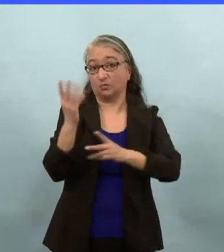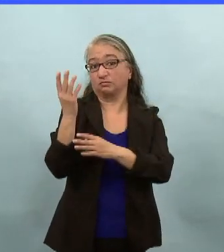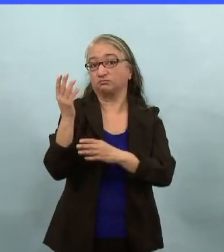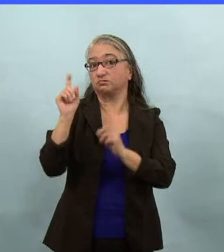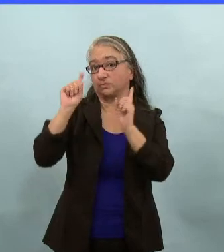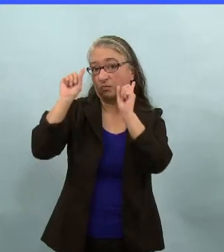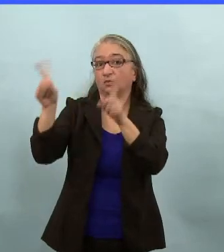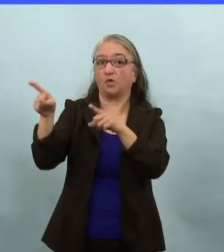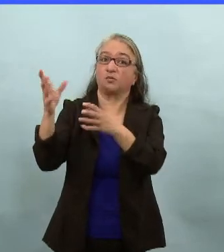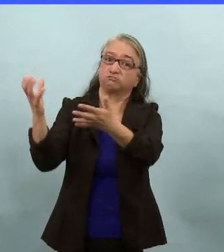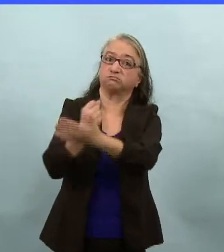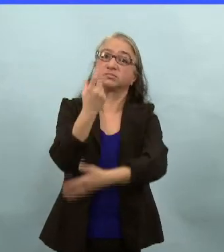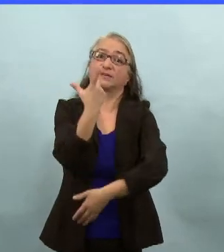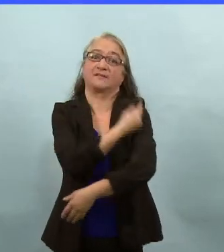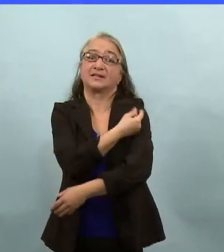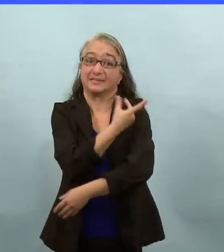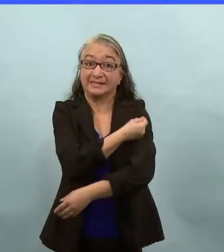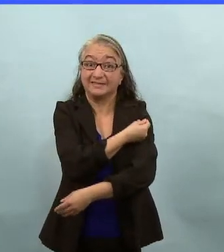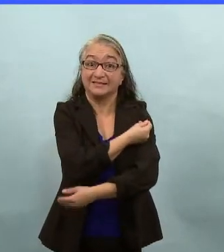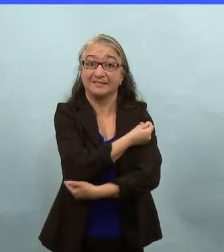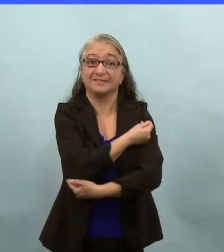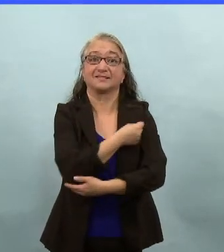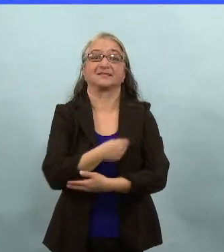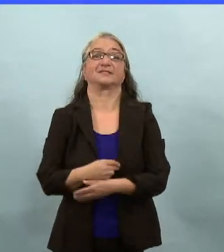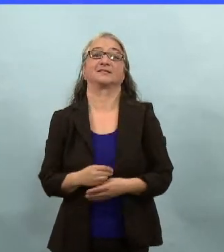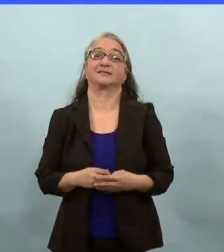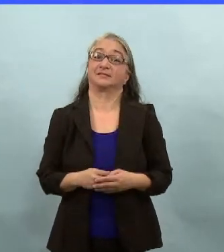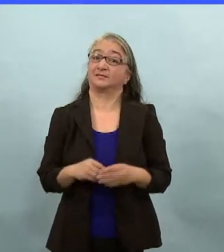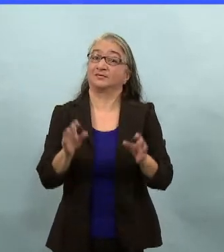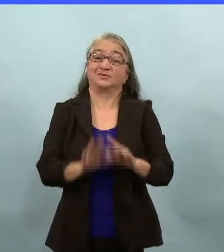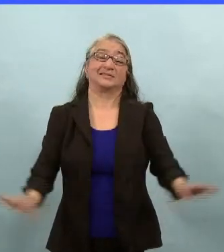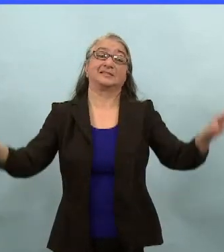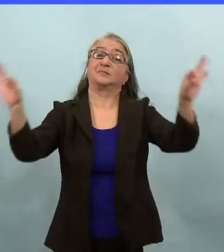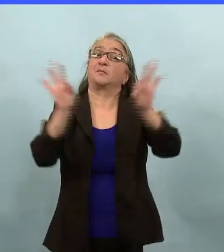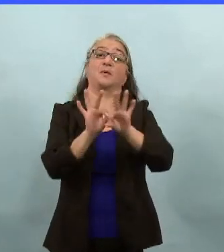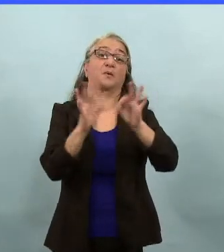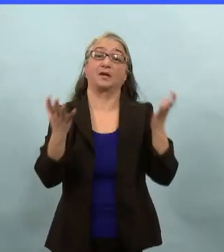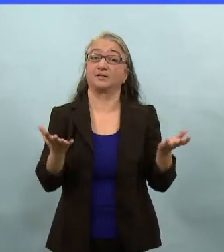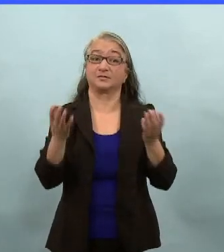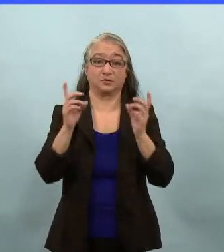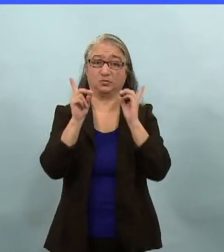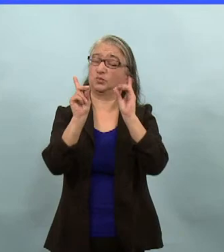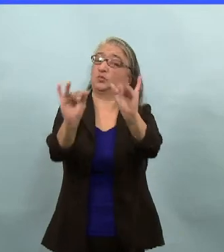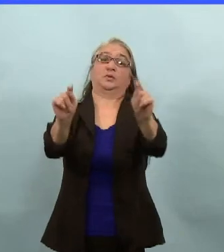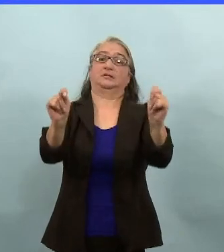very compelling reason certainly to get vaccinated so we'll continue to to work with all stakeholders